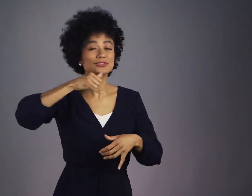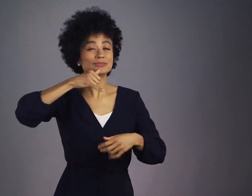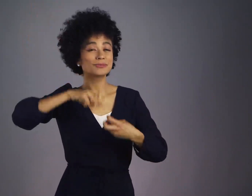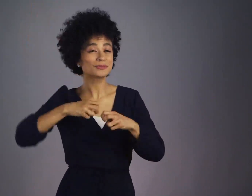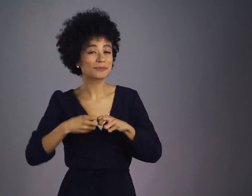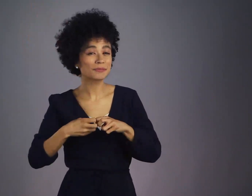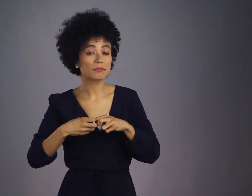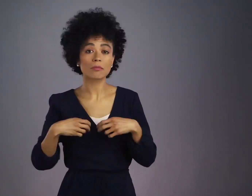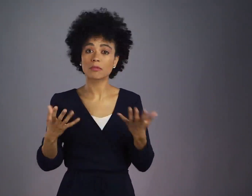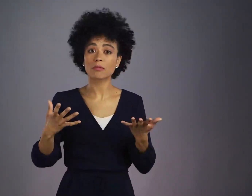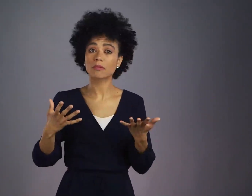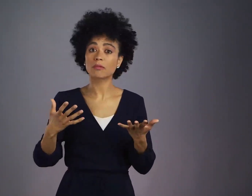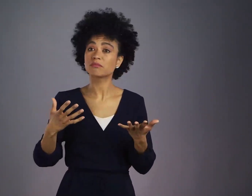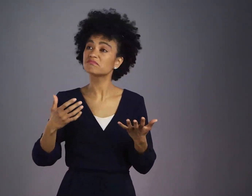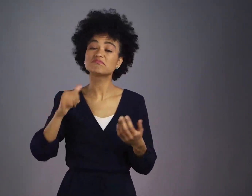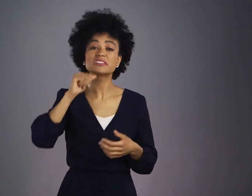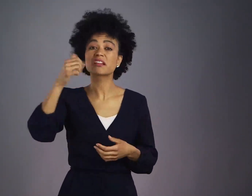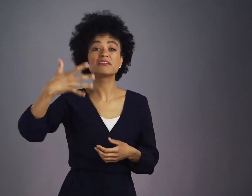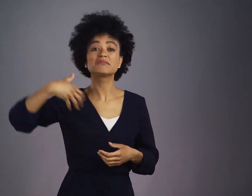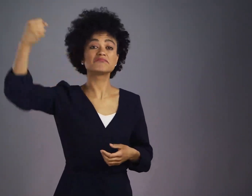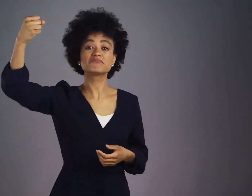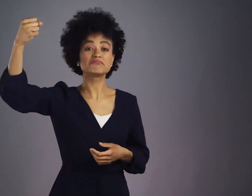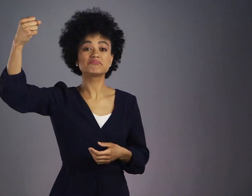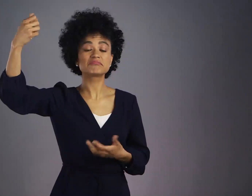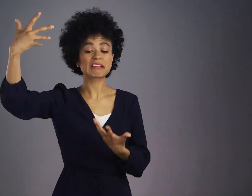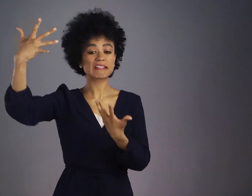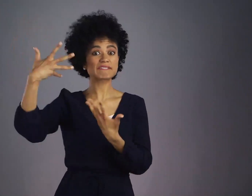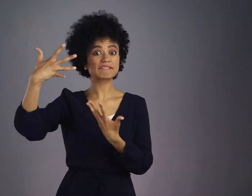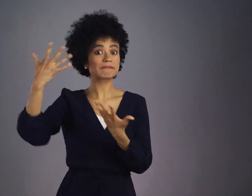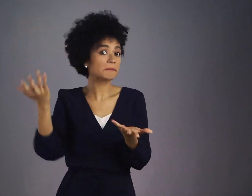God has either removed your husband's liquor problem or He has not.